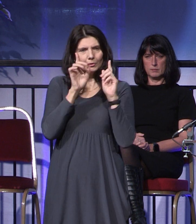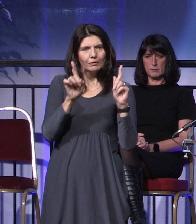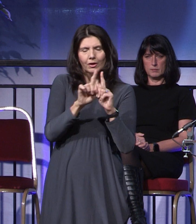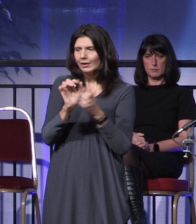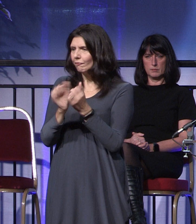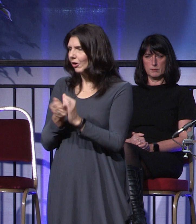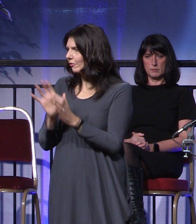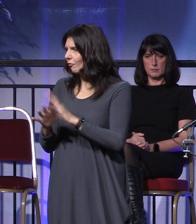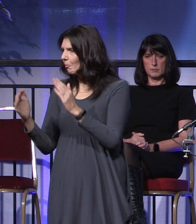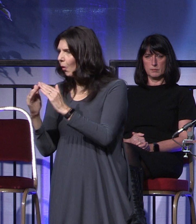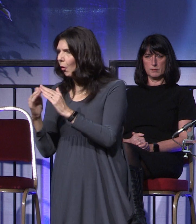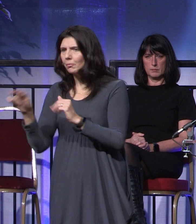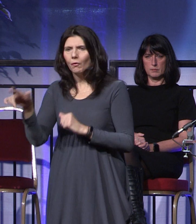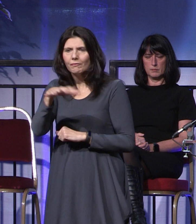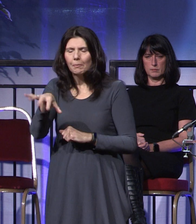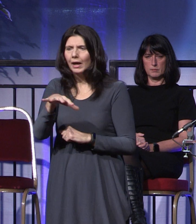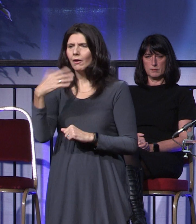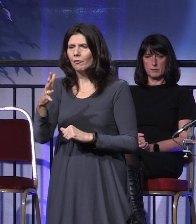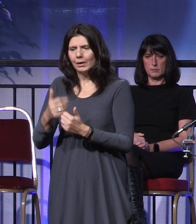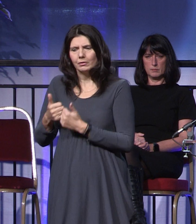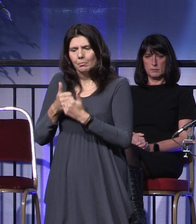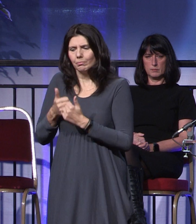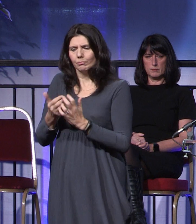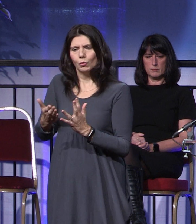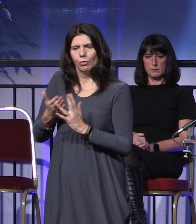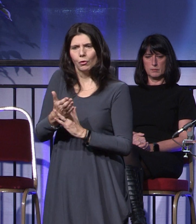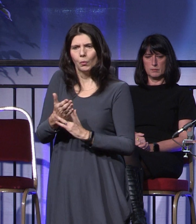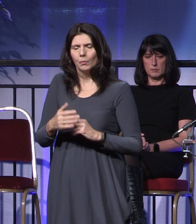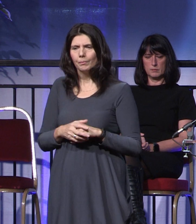your families who have been on this journey of learning with you talking of